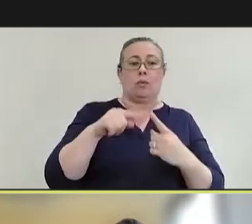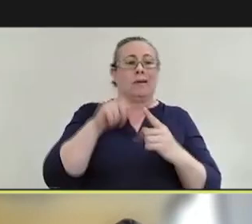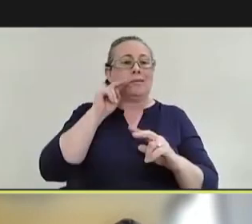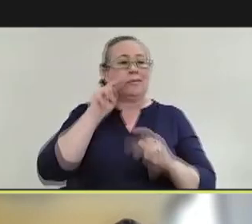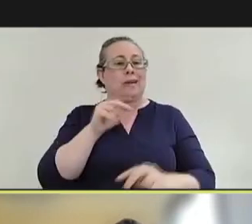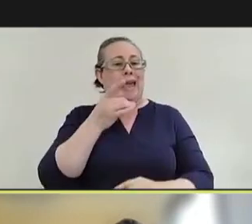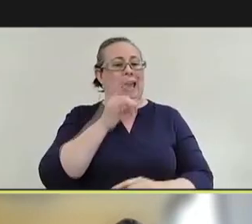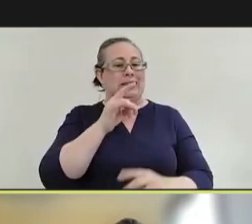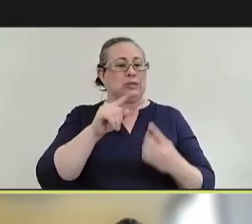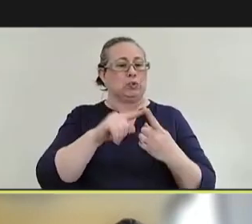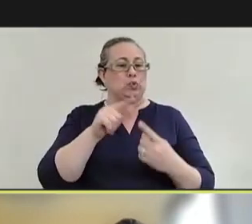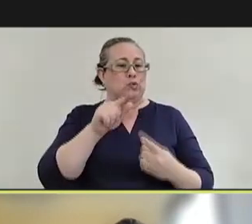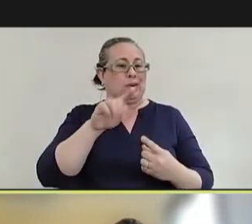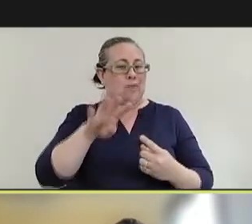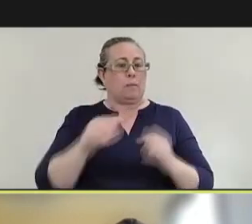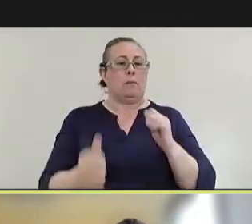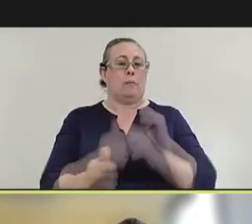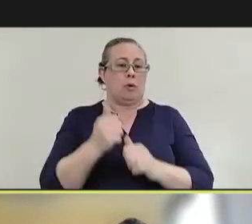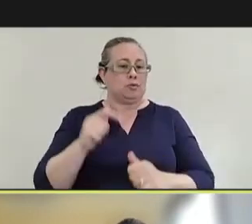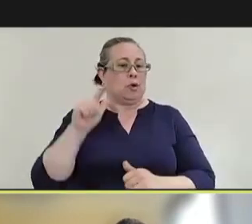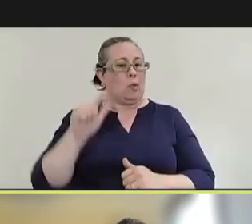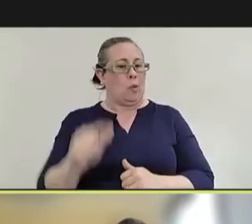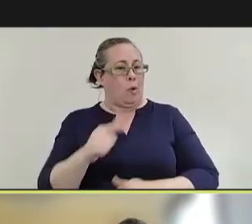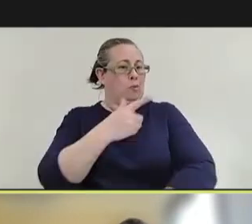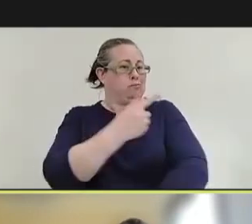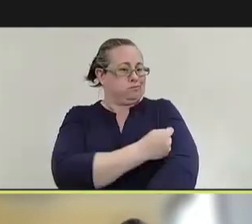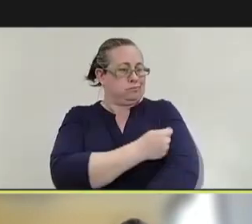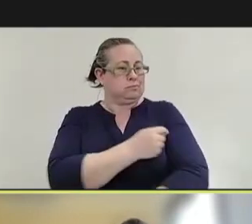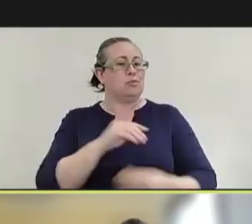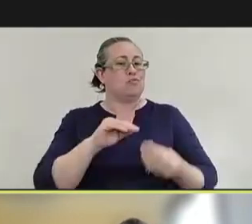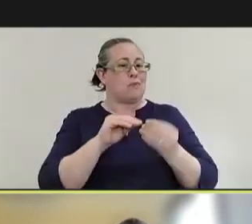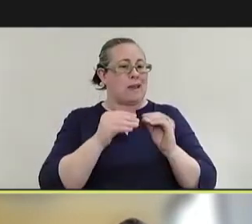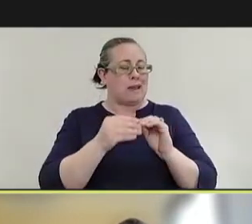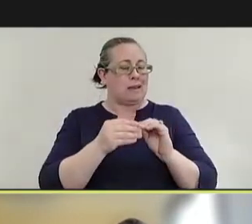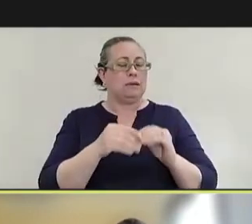it's the lowest vaccination rate, but Even this, right? So we look at this and we say,